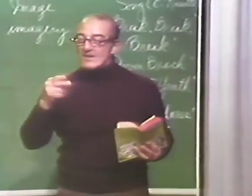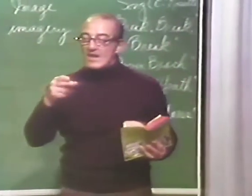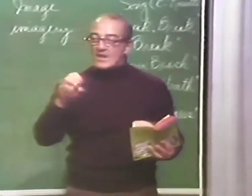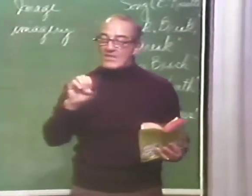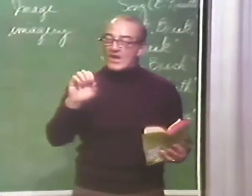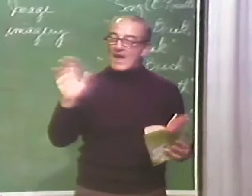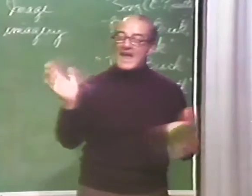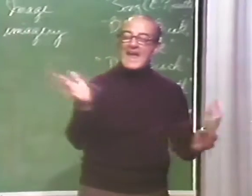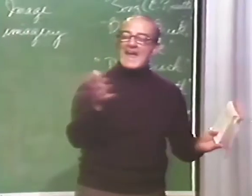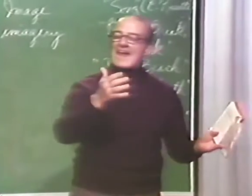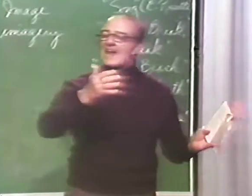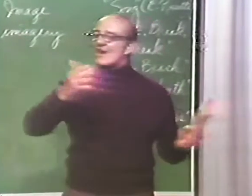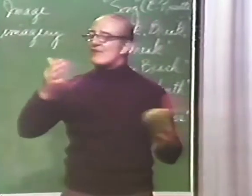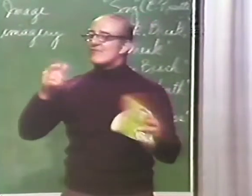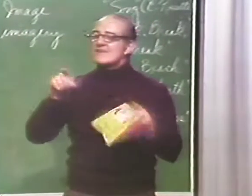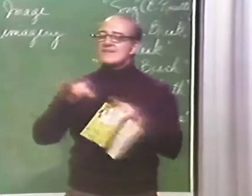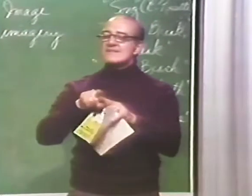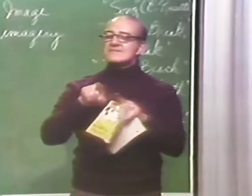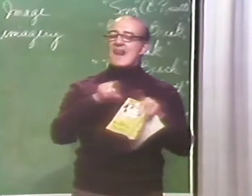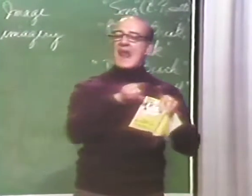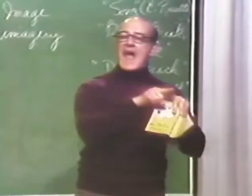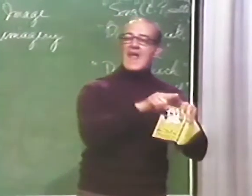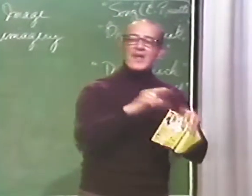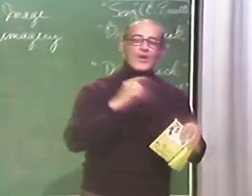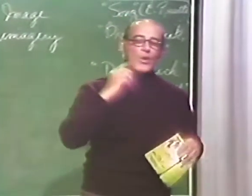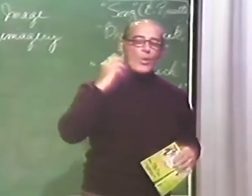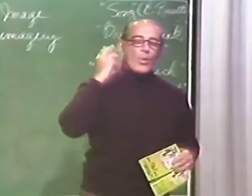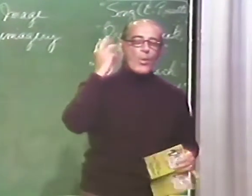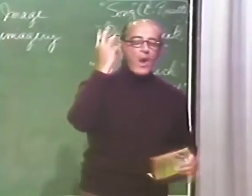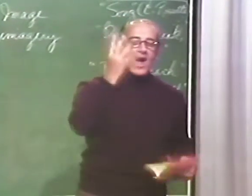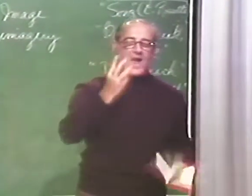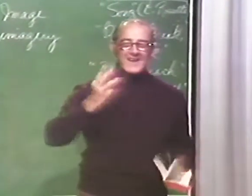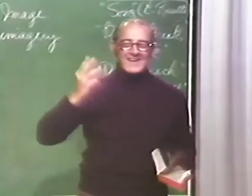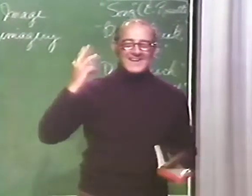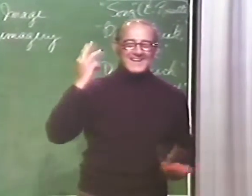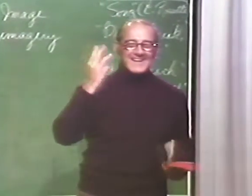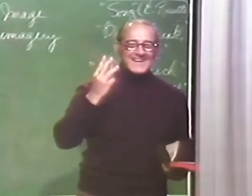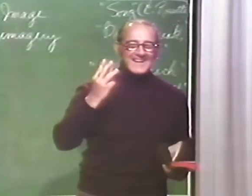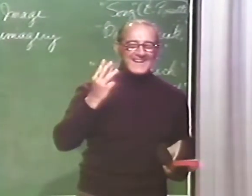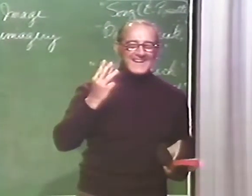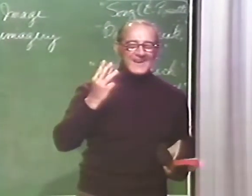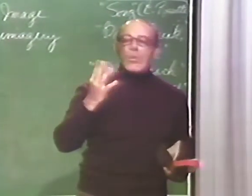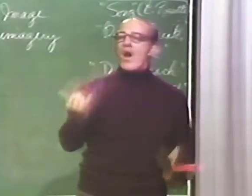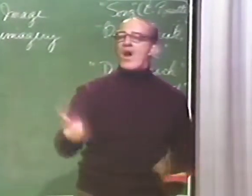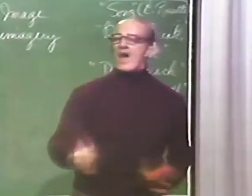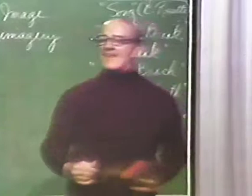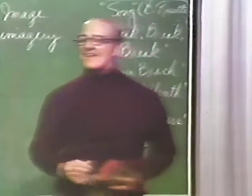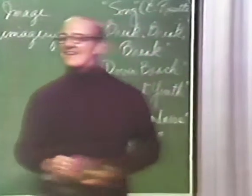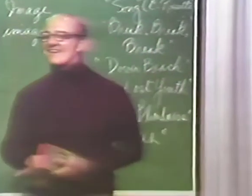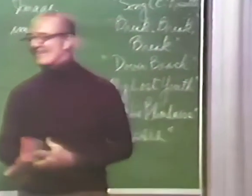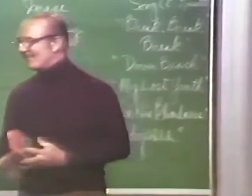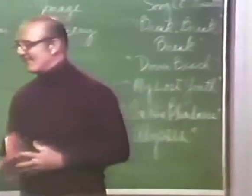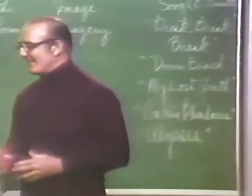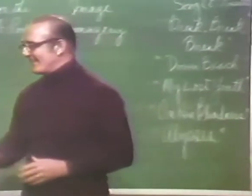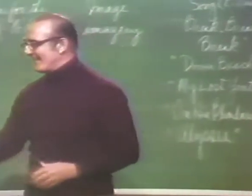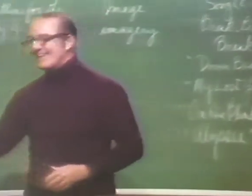"AND THE AIR'S LIKE WINE." WHY?